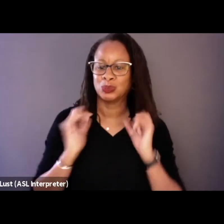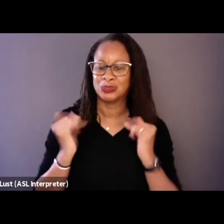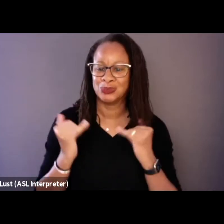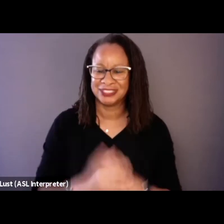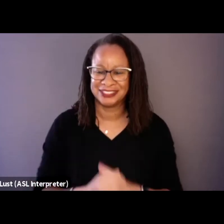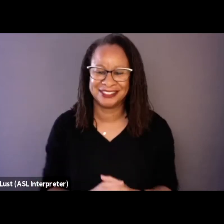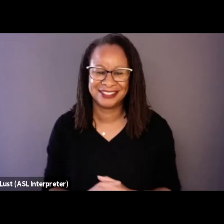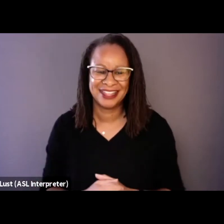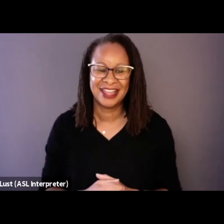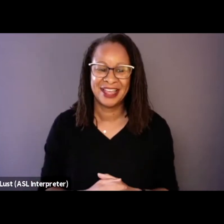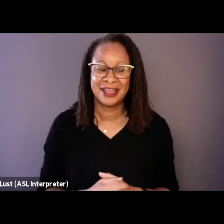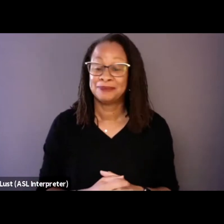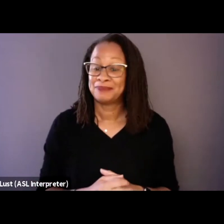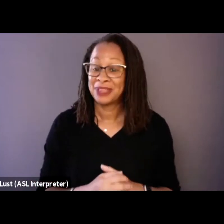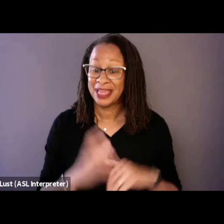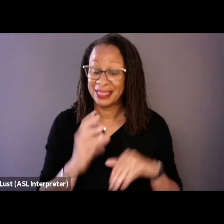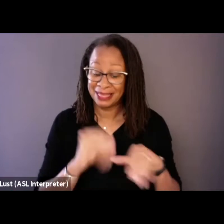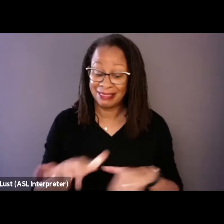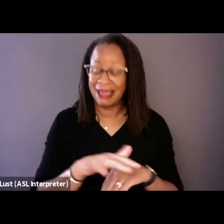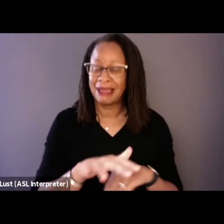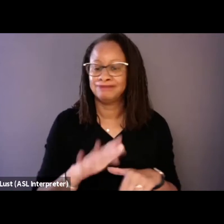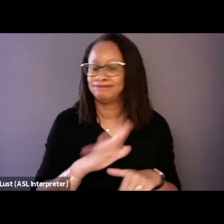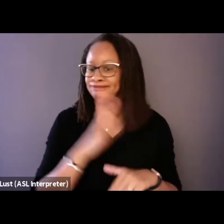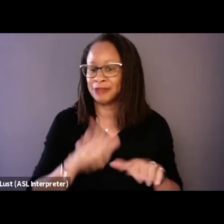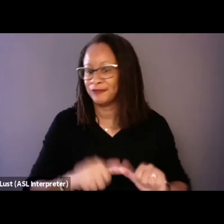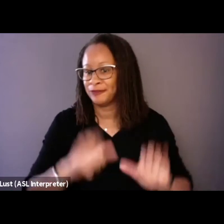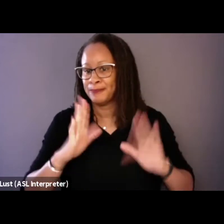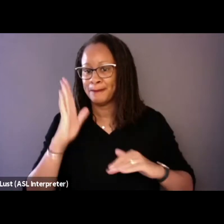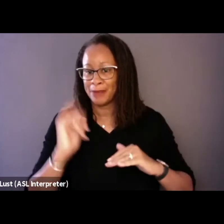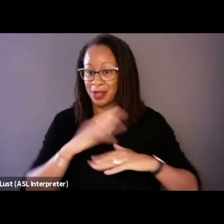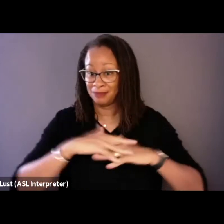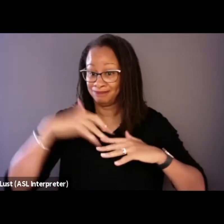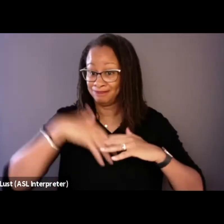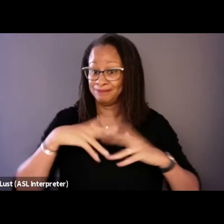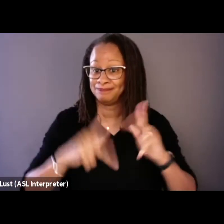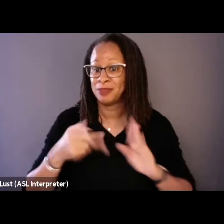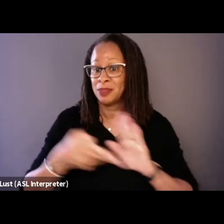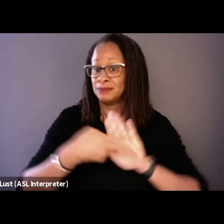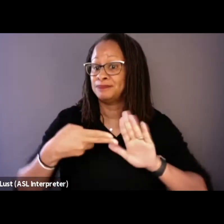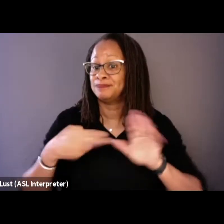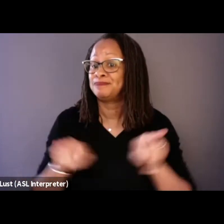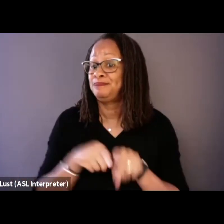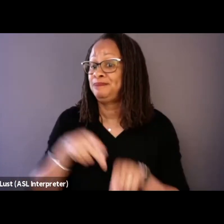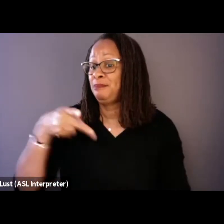It is on the unceded land of the Potawatomi people who have been stewards of this land for generations.